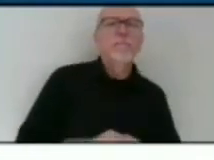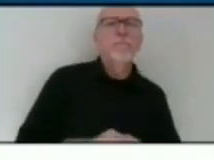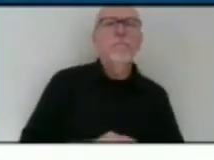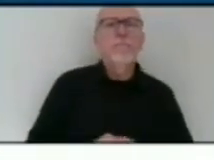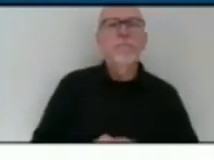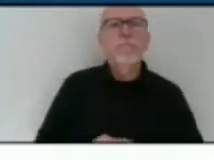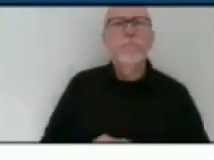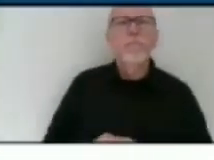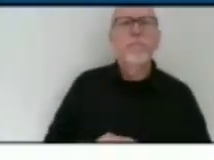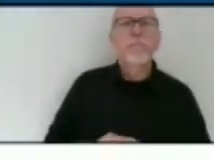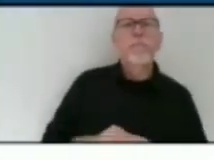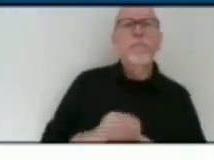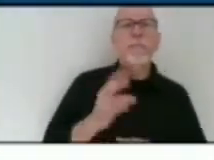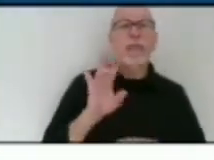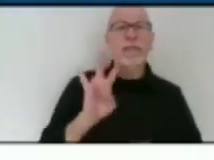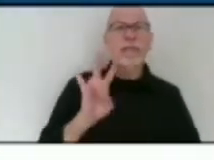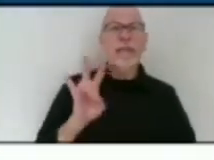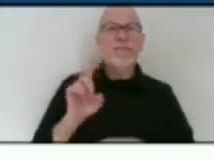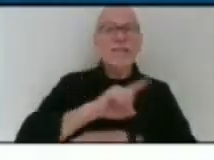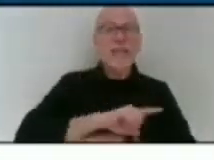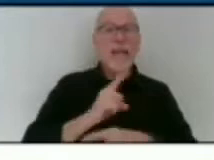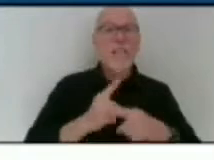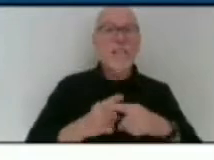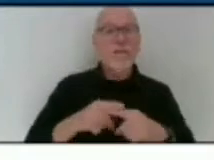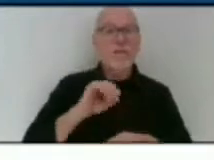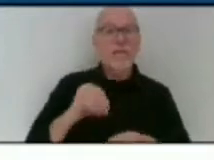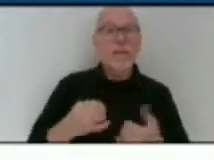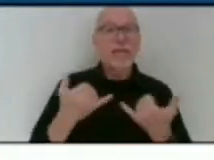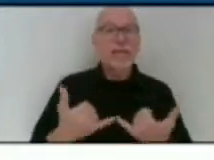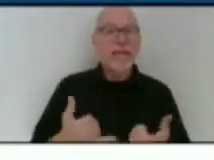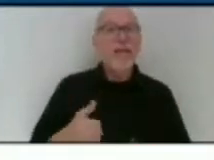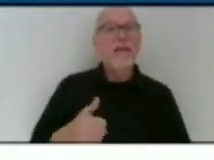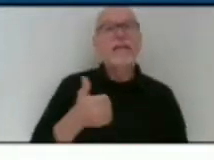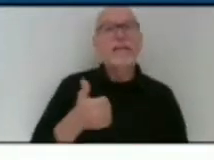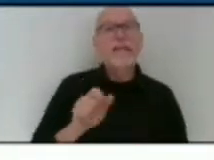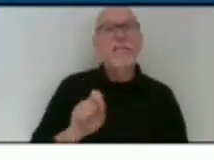Our seven day positivity rate stands at 10.3%